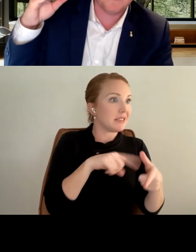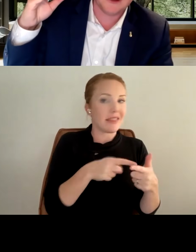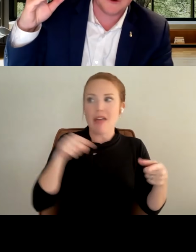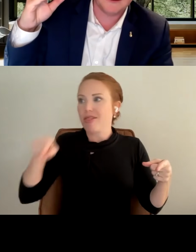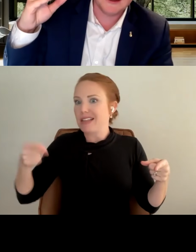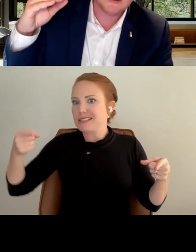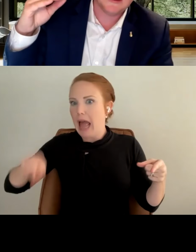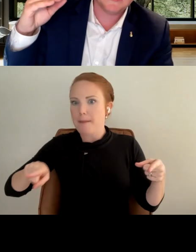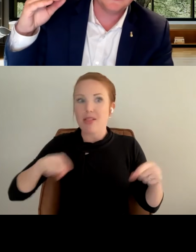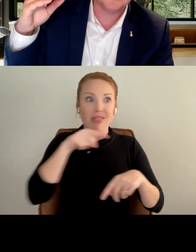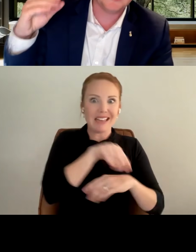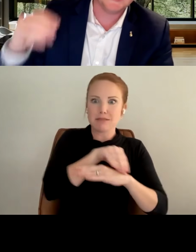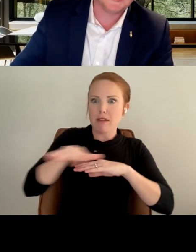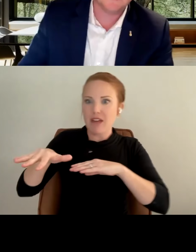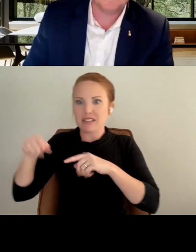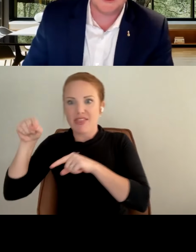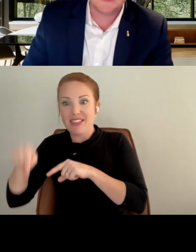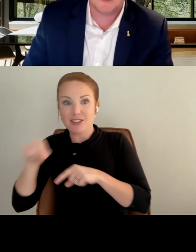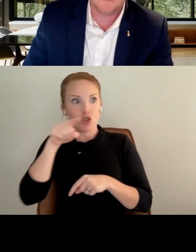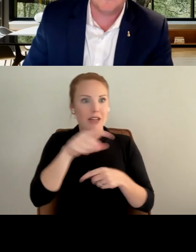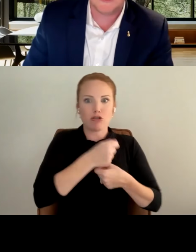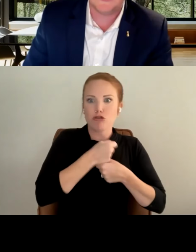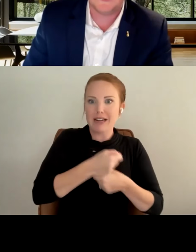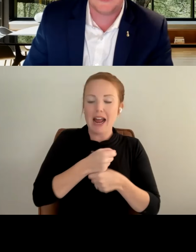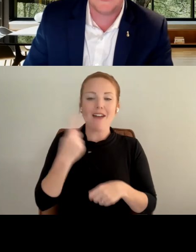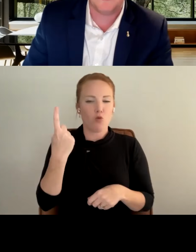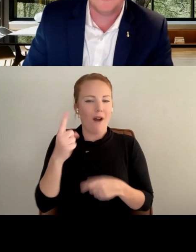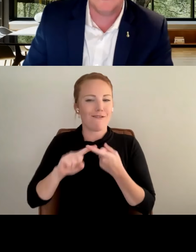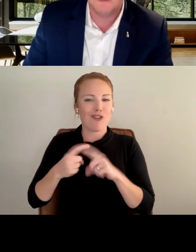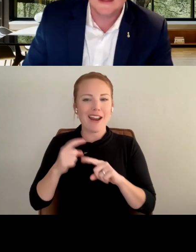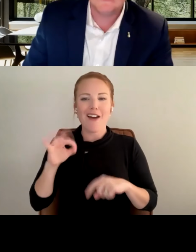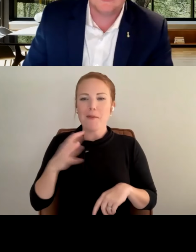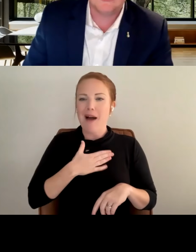top of each other considerably. I had a buddy of mine who created an entire one where you've